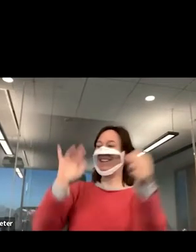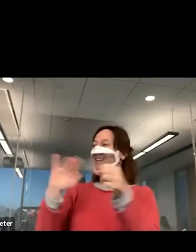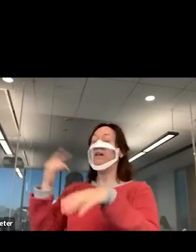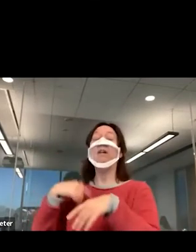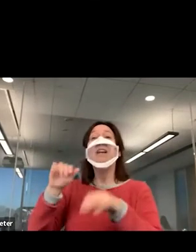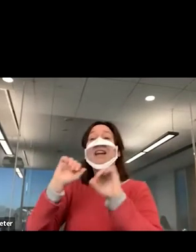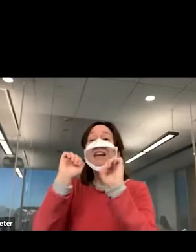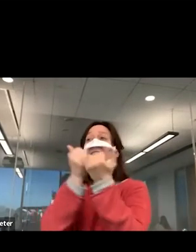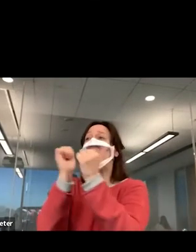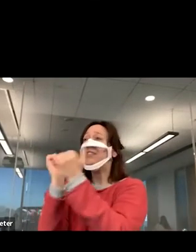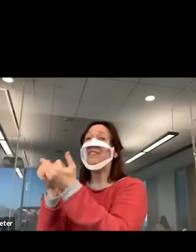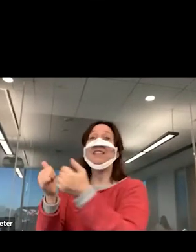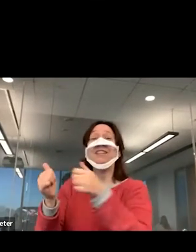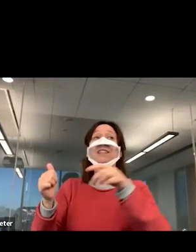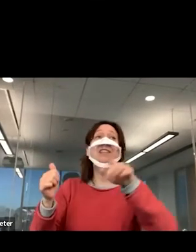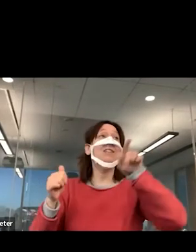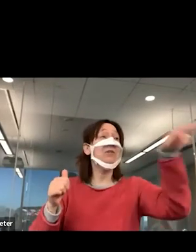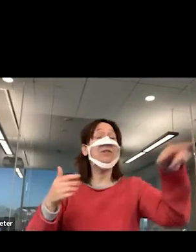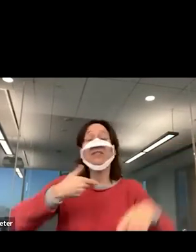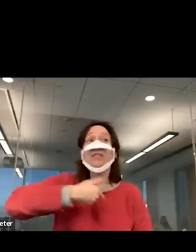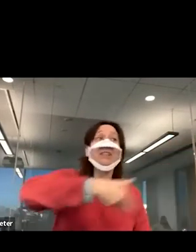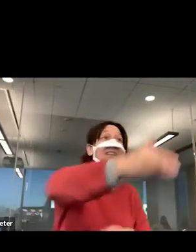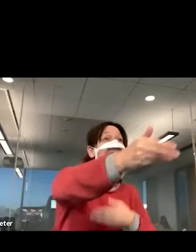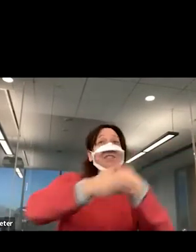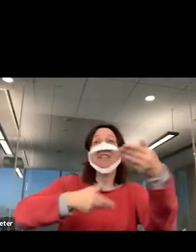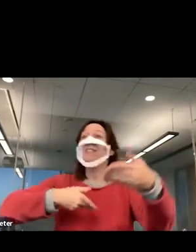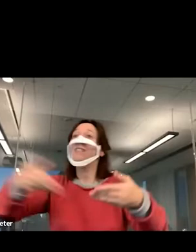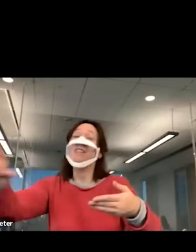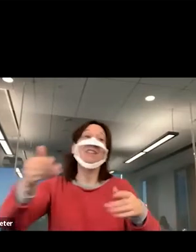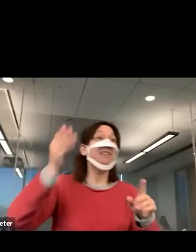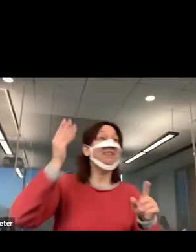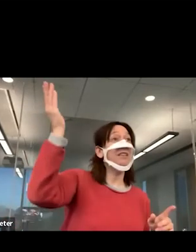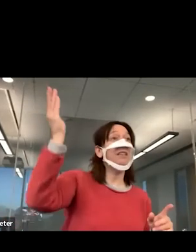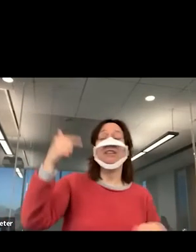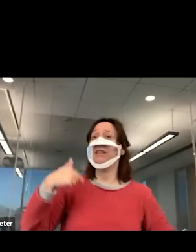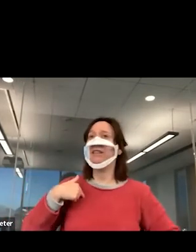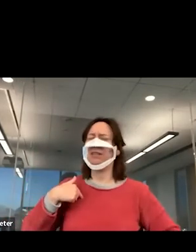would invite you to speak and i would go to them and i'd say what are you inviting me for you know